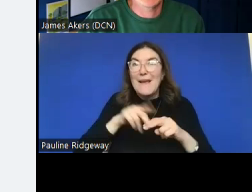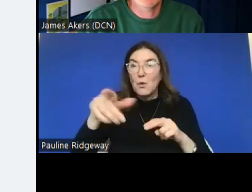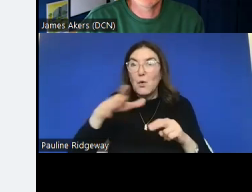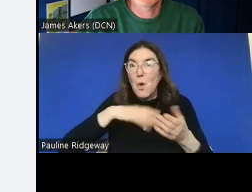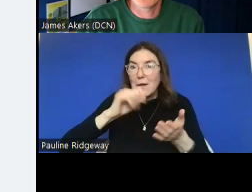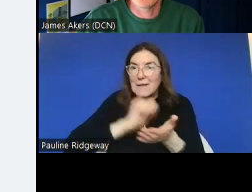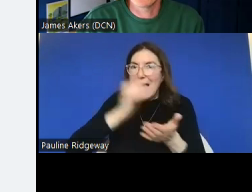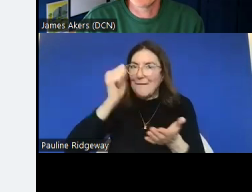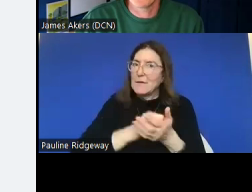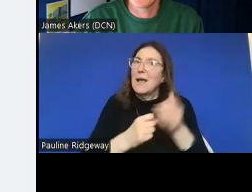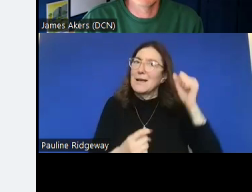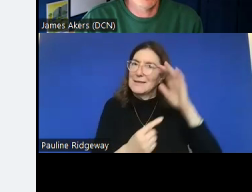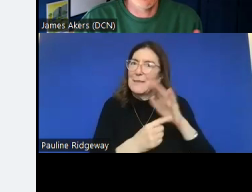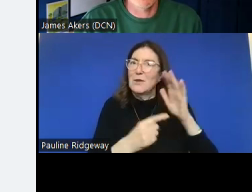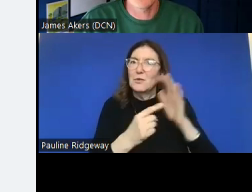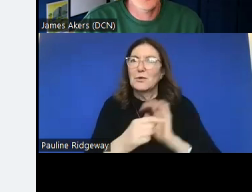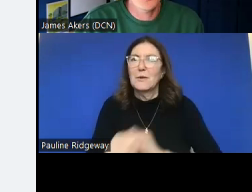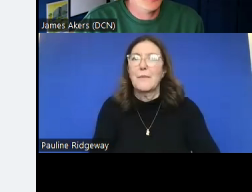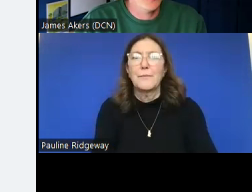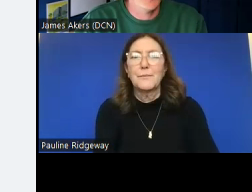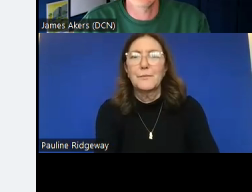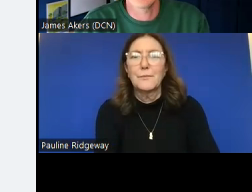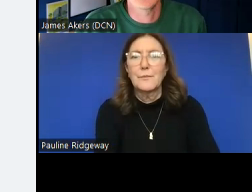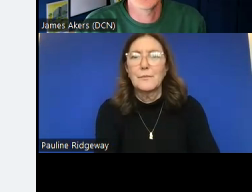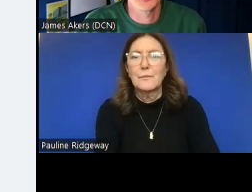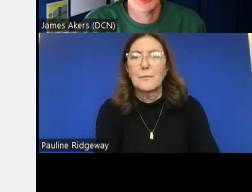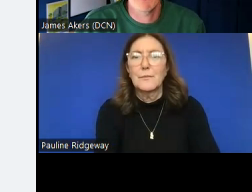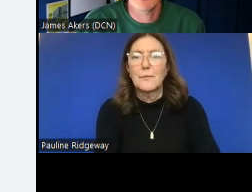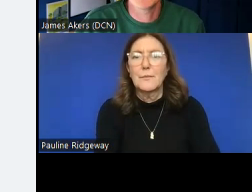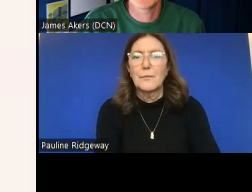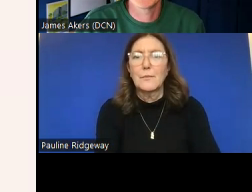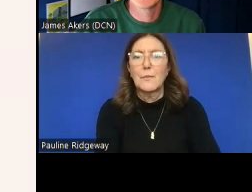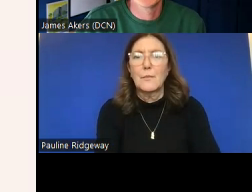Again, with one further, the articles that they've been writing,